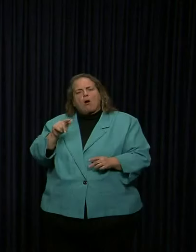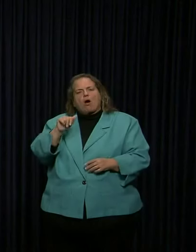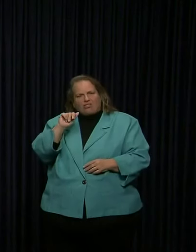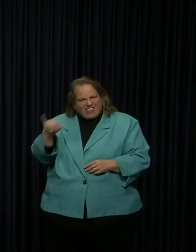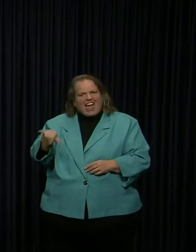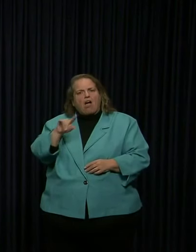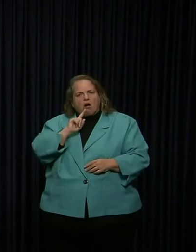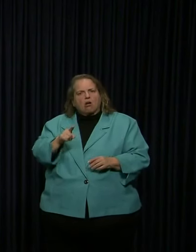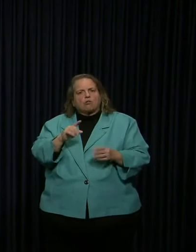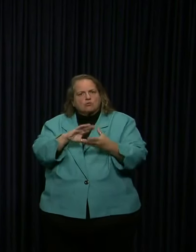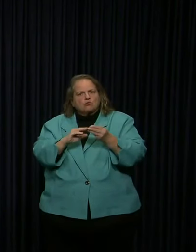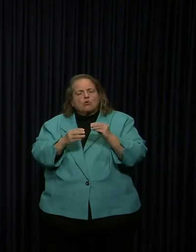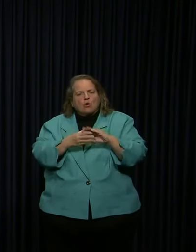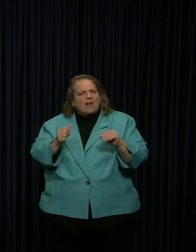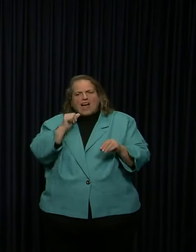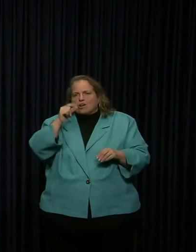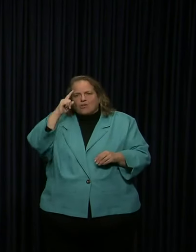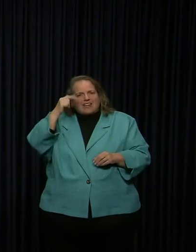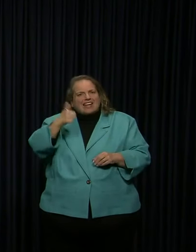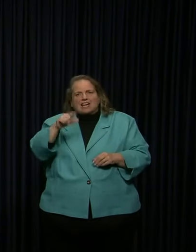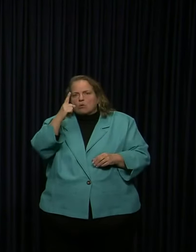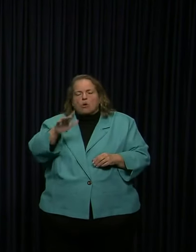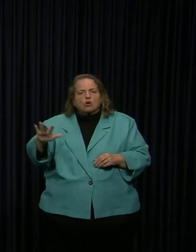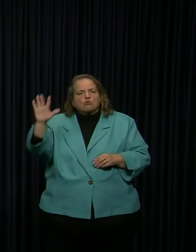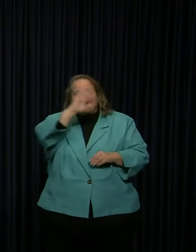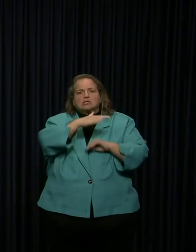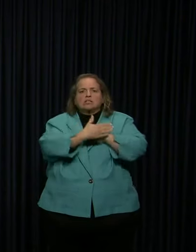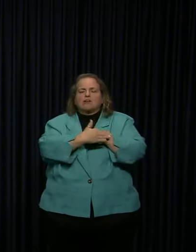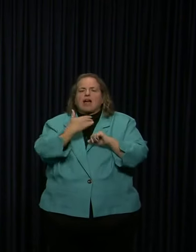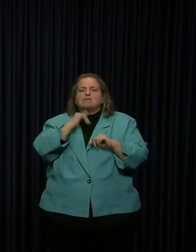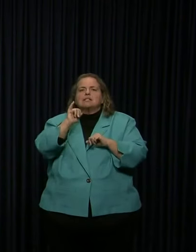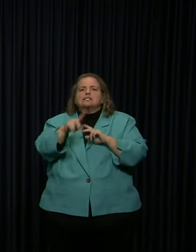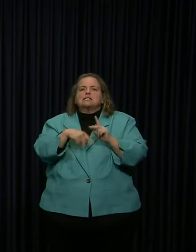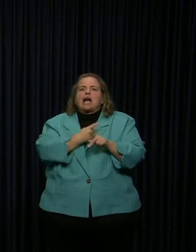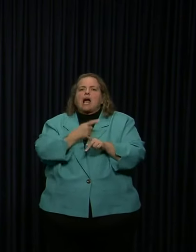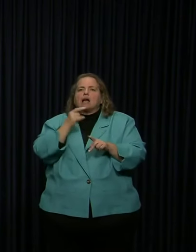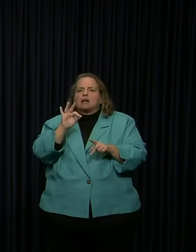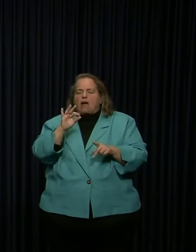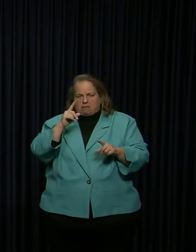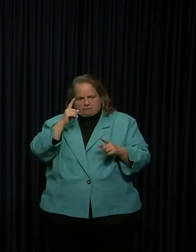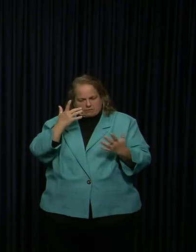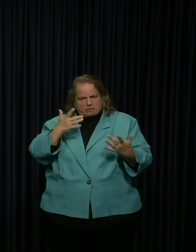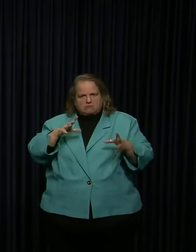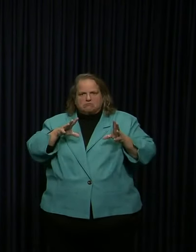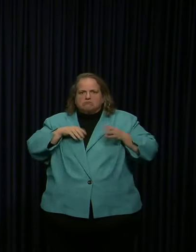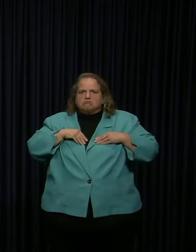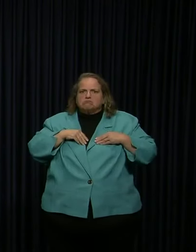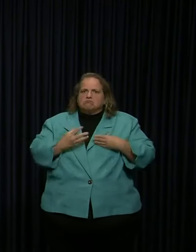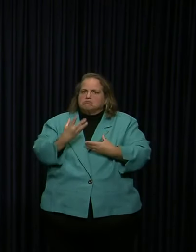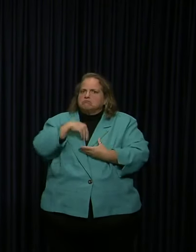THAT THEY COULD TEST, AND THAT'S A GOOD THING. IT WAS ALSO GOOD TO HAVE A RAMP-UP DAY EVEN THOUGH THEY